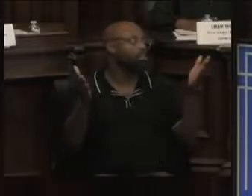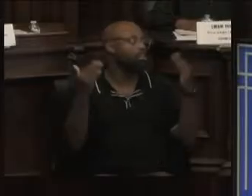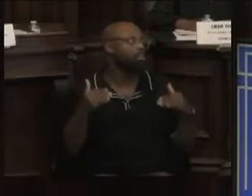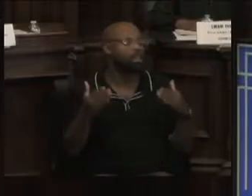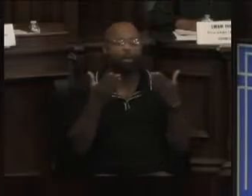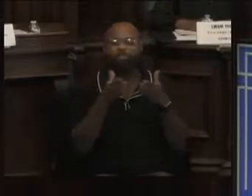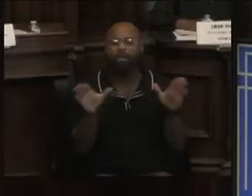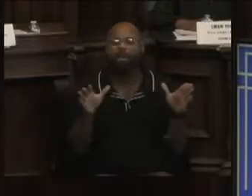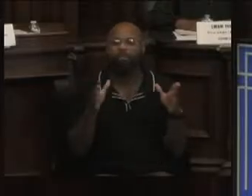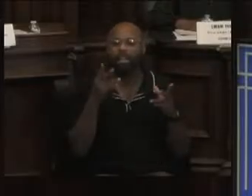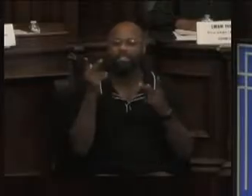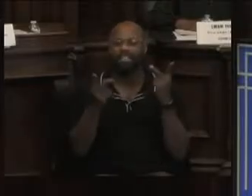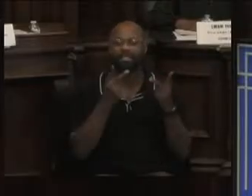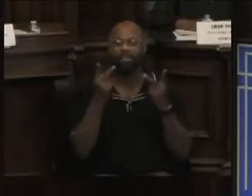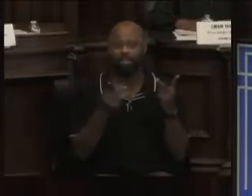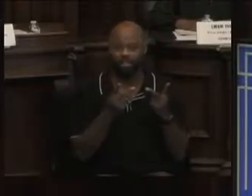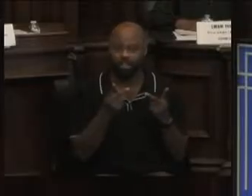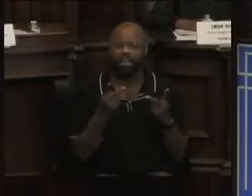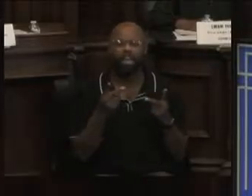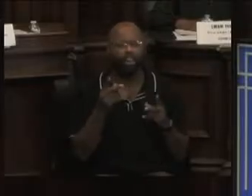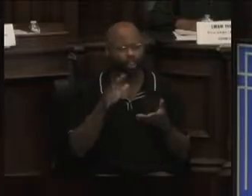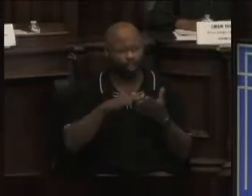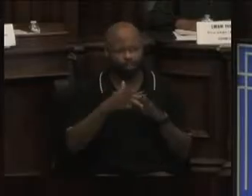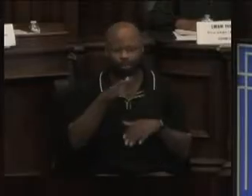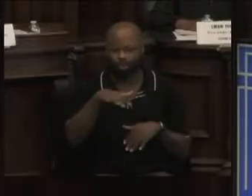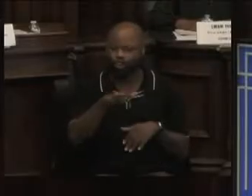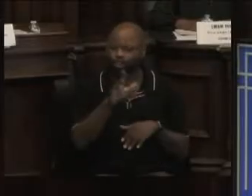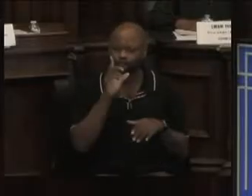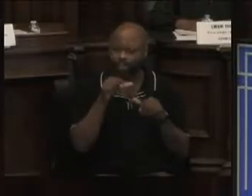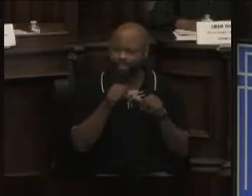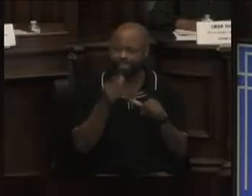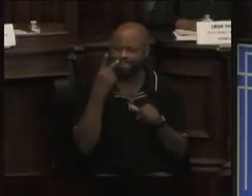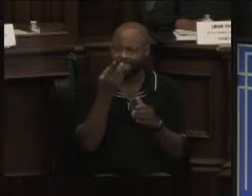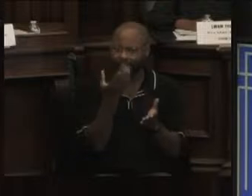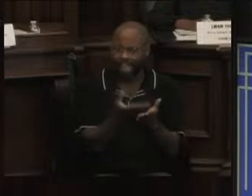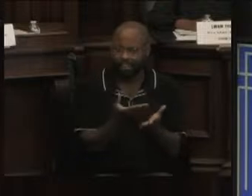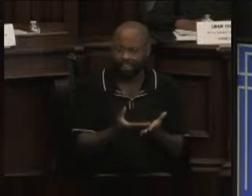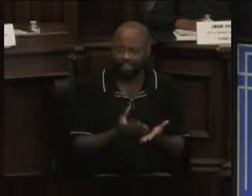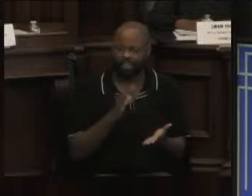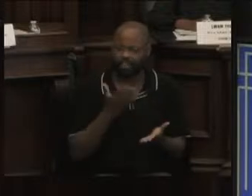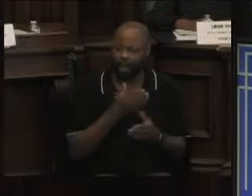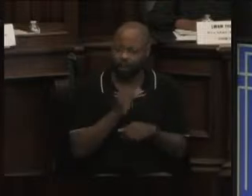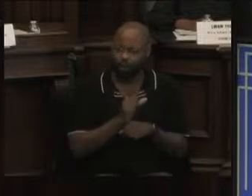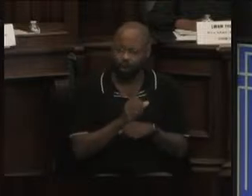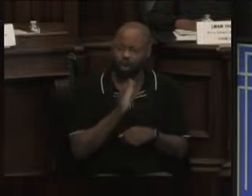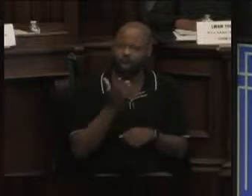that the public can wrap their hands around public visibility.